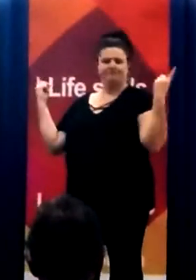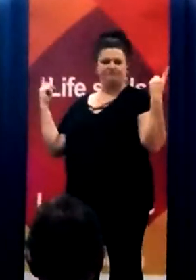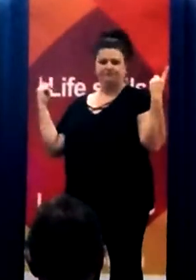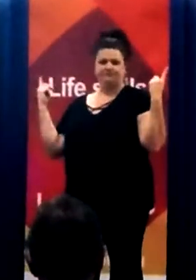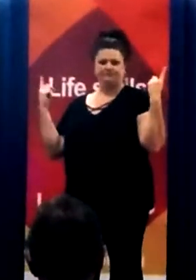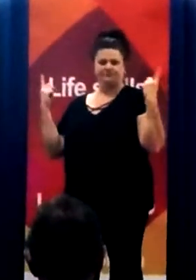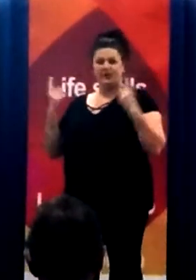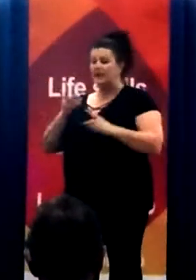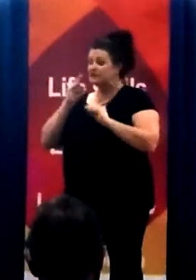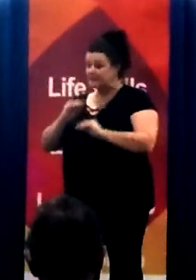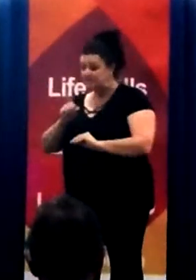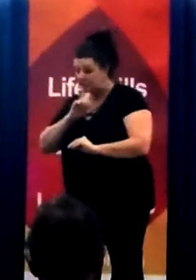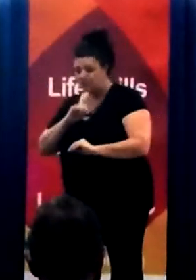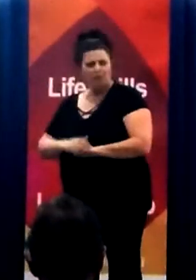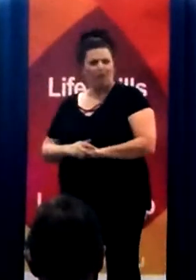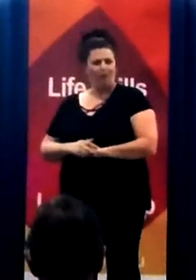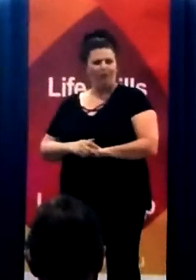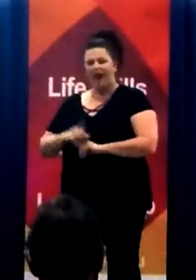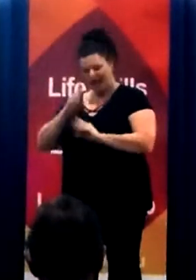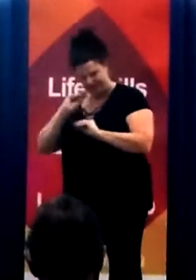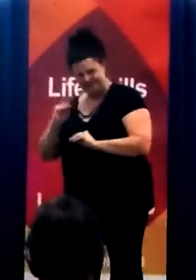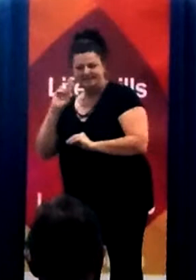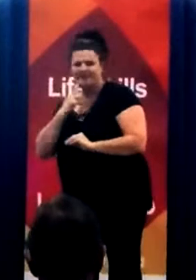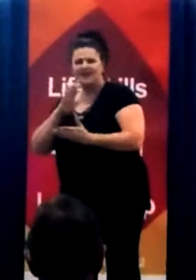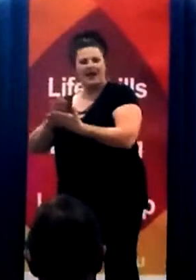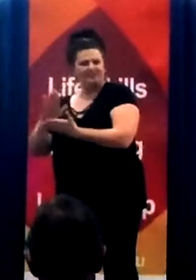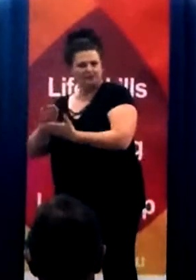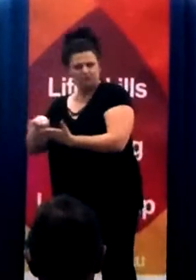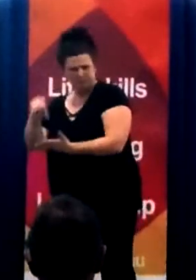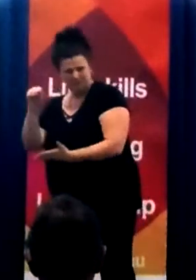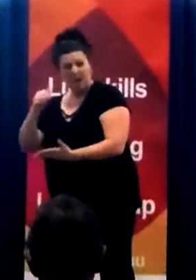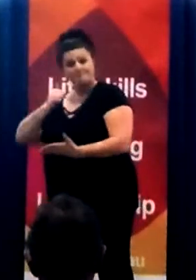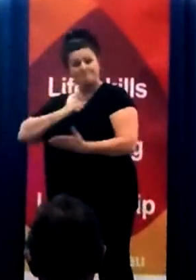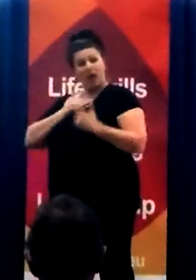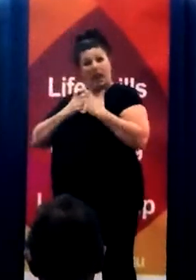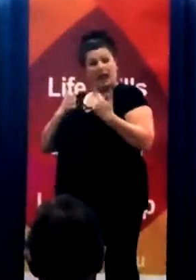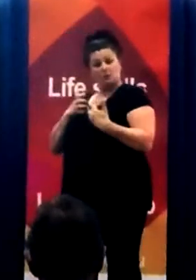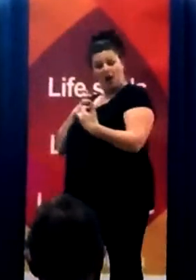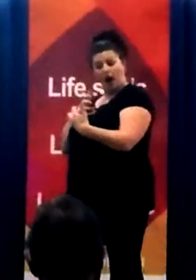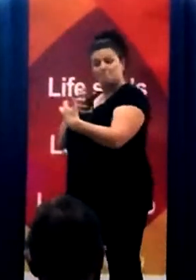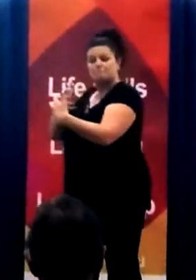I teach Deaf and Hard of Hearing students. I match my language to suit their preferred language.